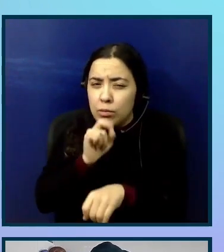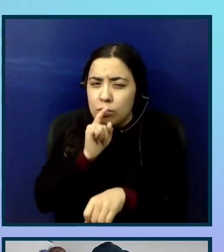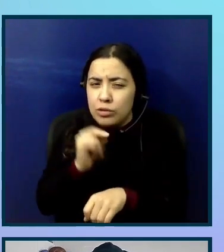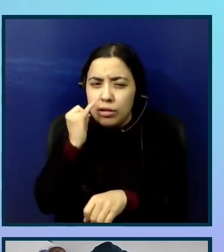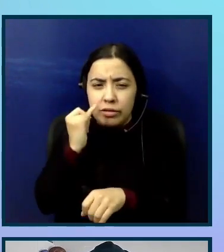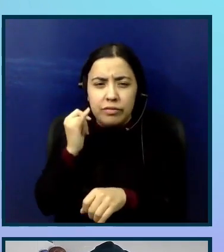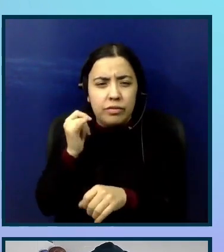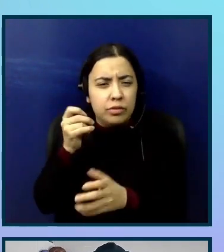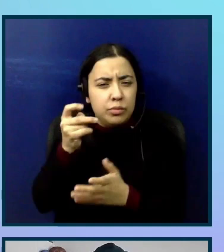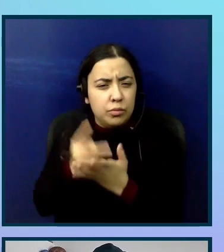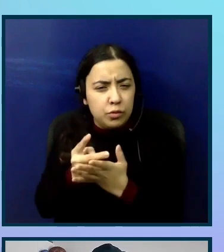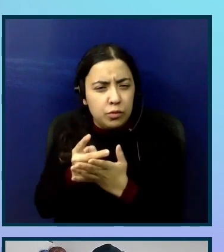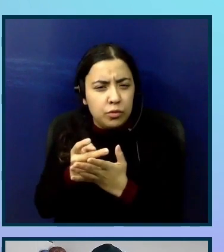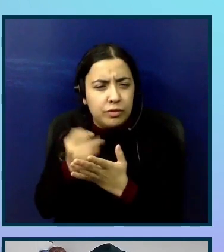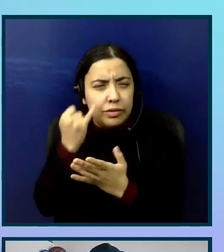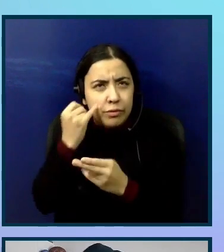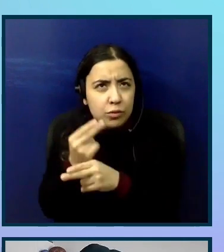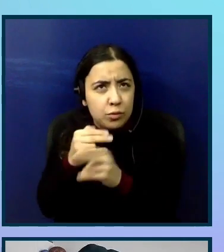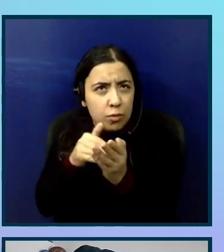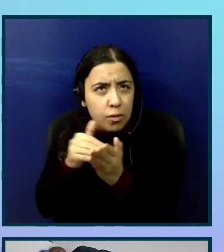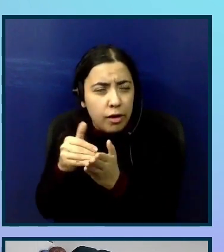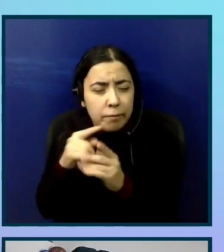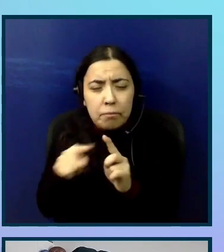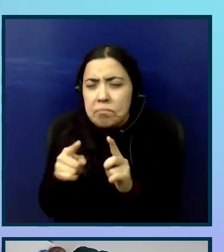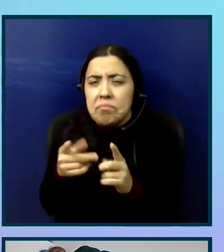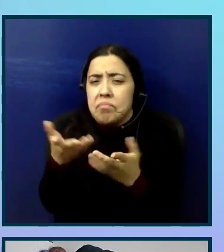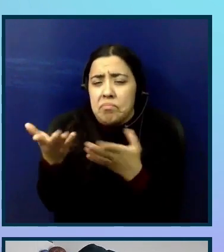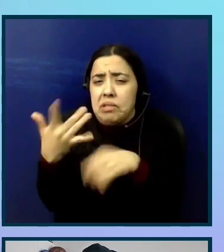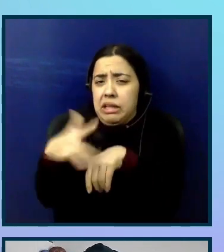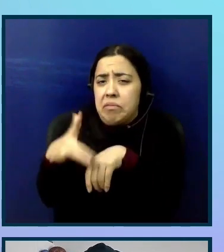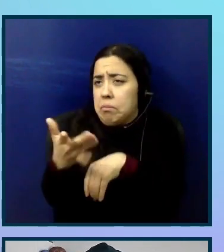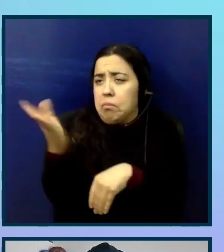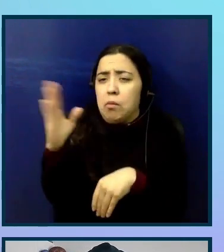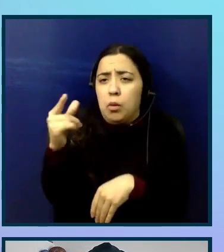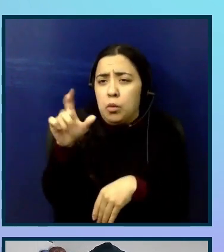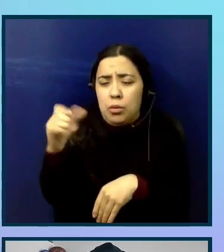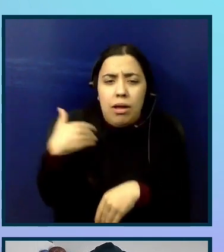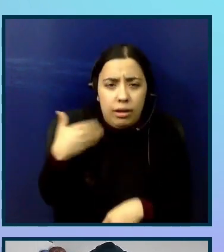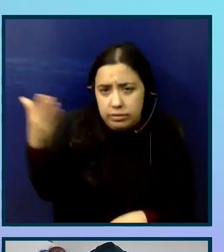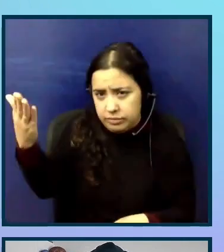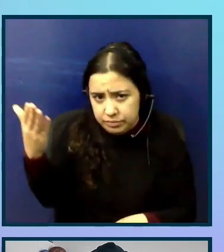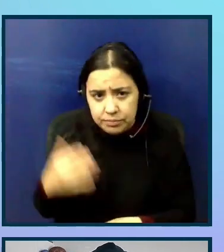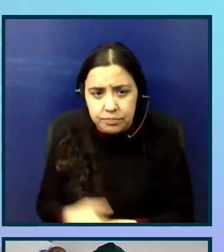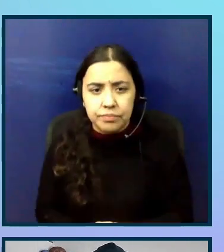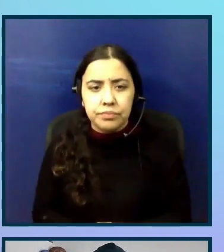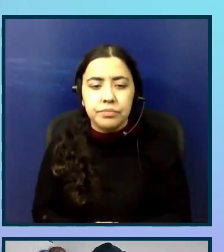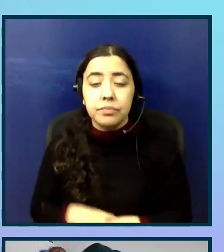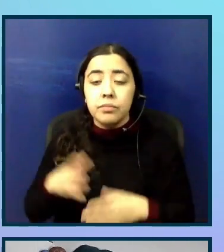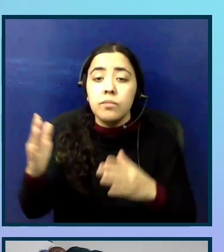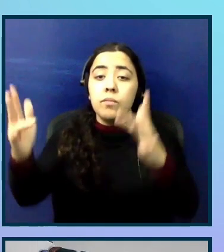or use as much anymore but it's still out there as one of most popular Google . The other one then is iOS.